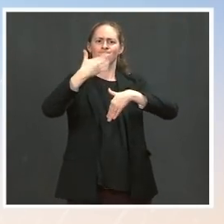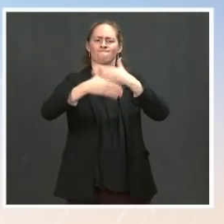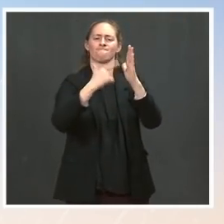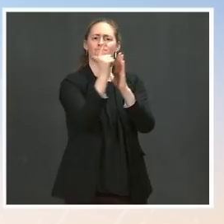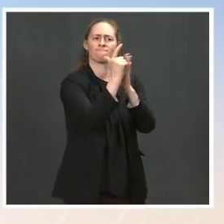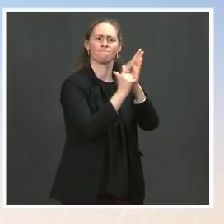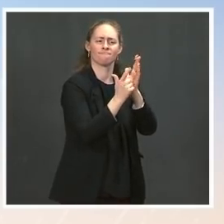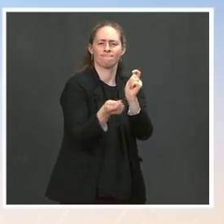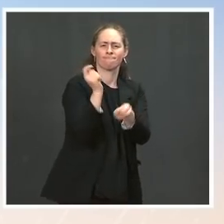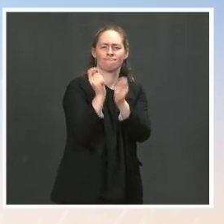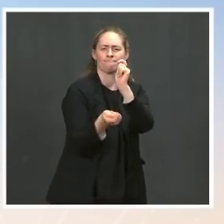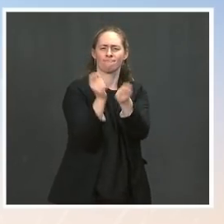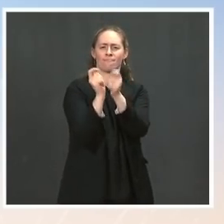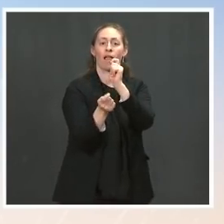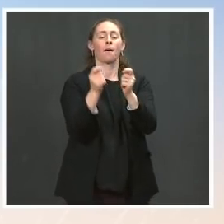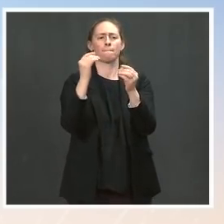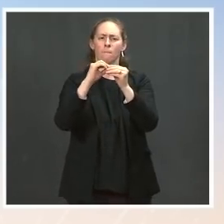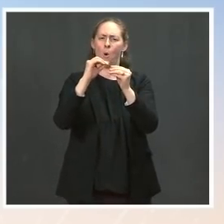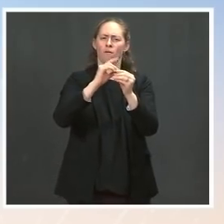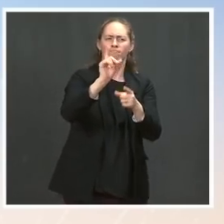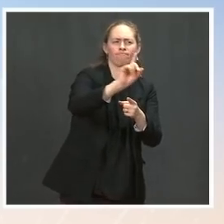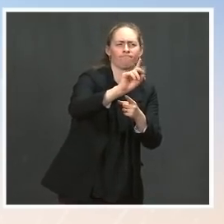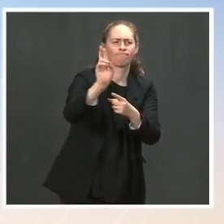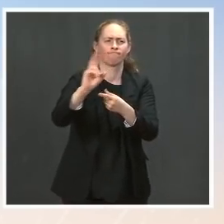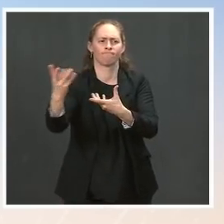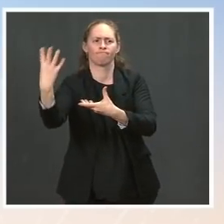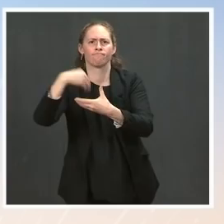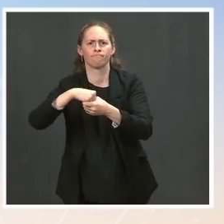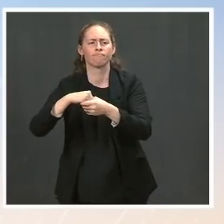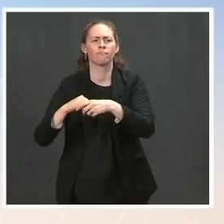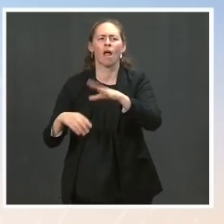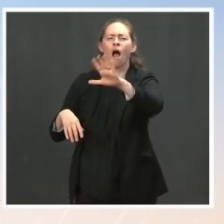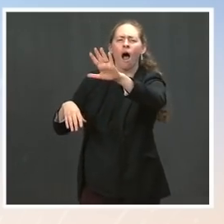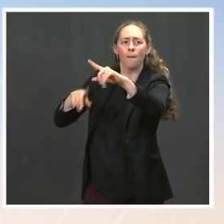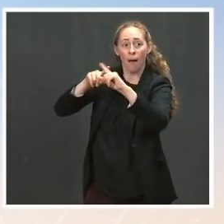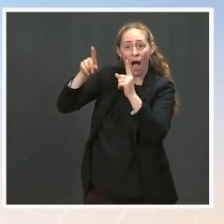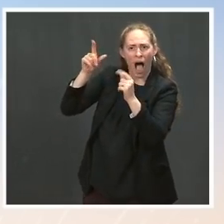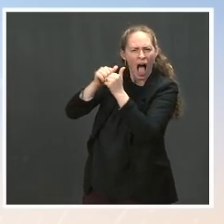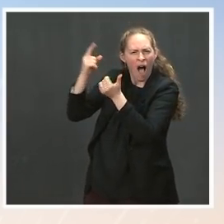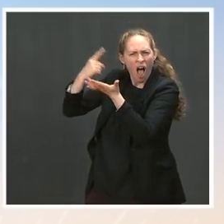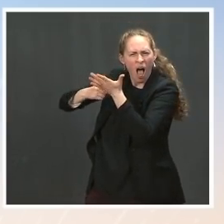and the price tag or just on ways to pay for this? Ms. Psaki: He absolutely is. He looks forward to hearing their ideas.